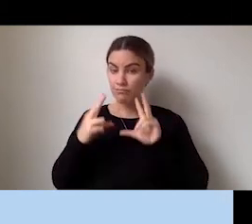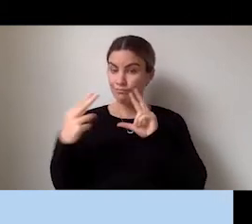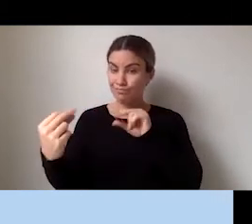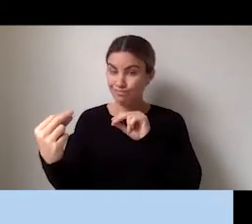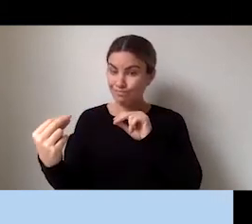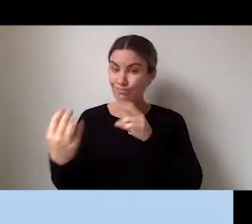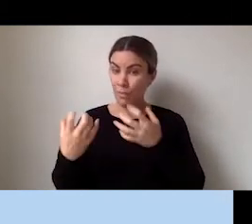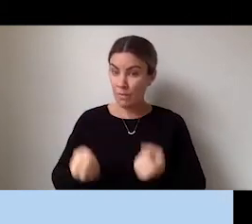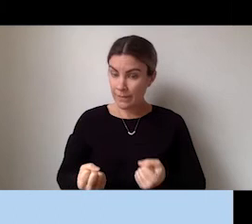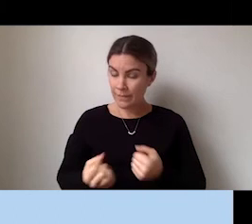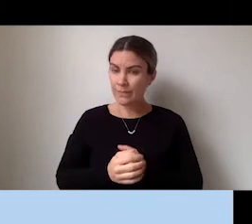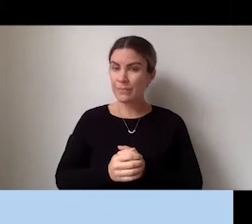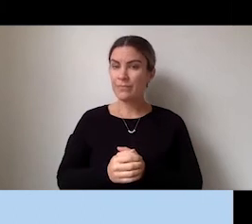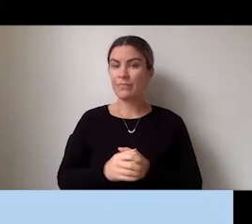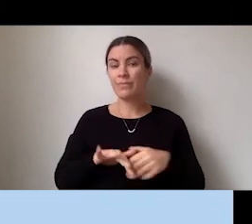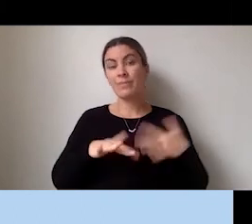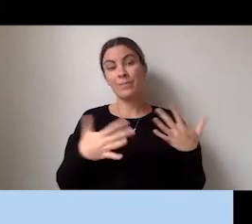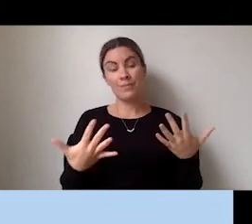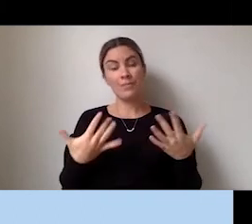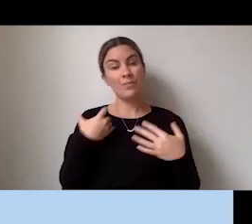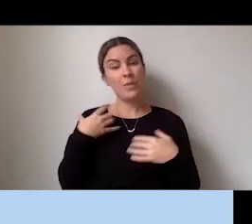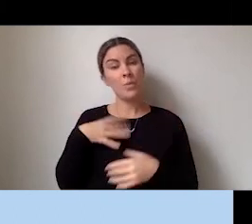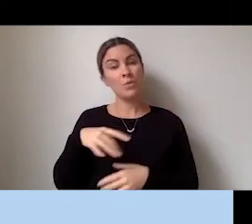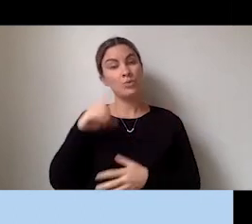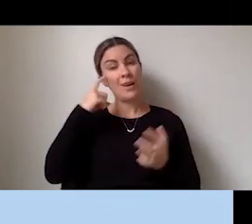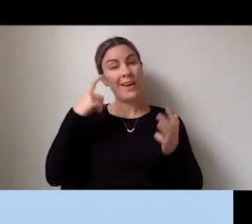acknowledge that, like, sometimes members - members of the team that